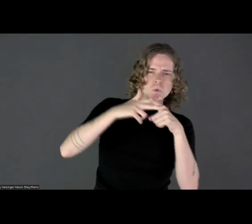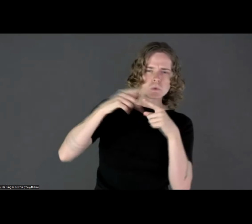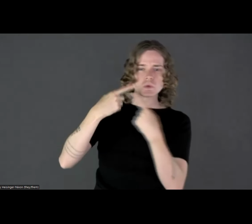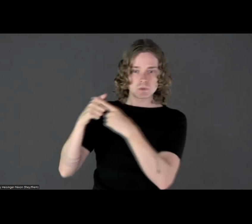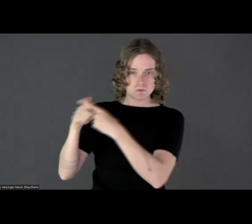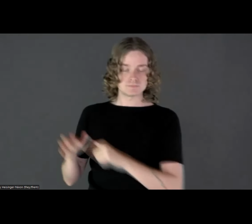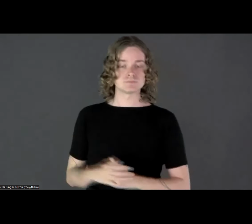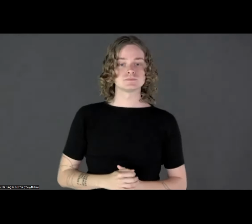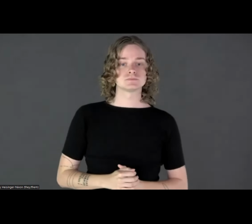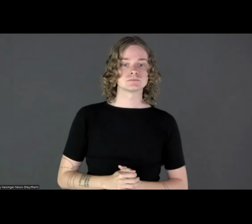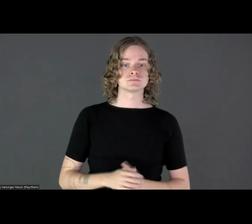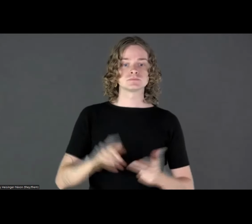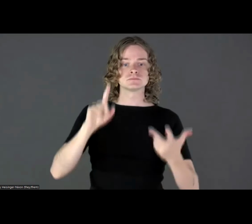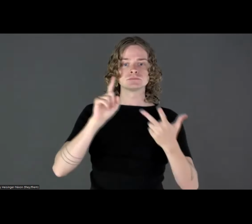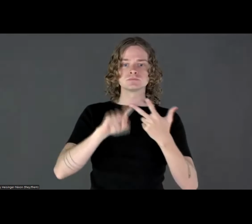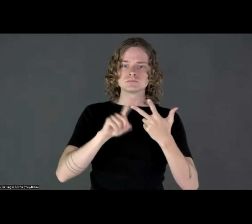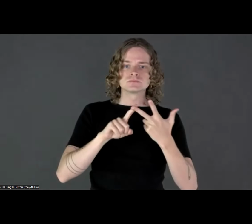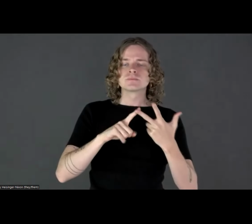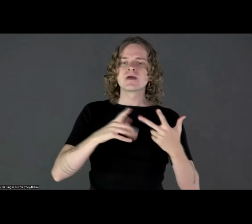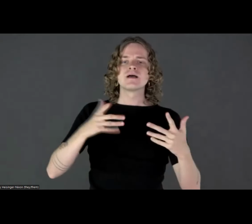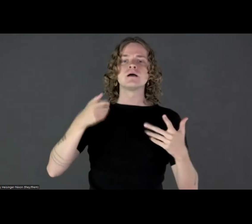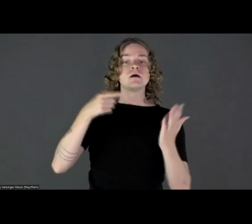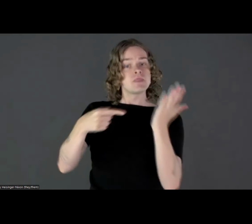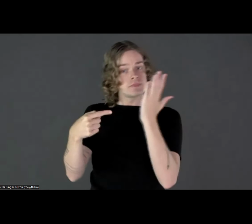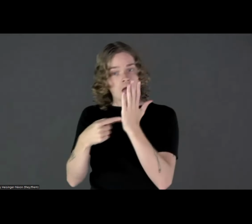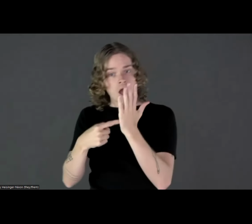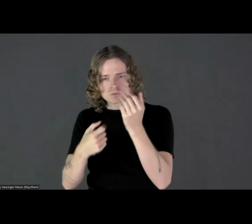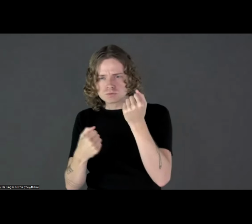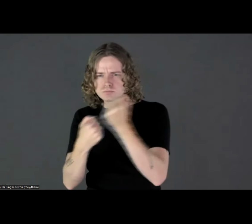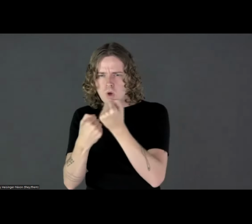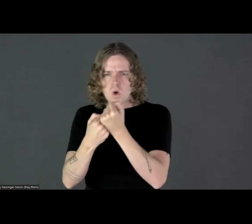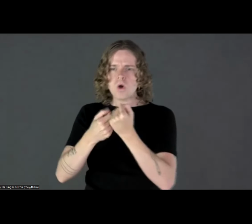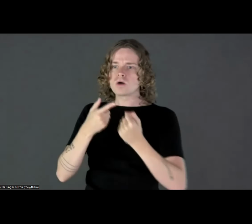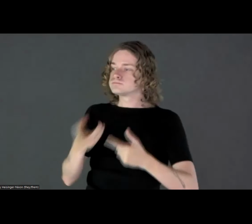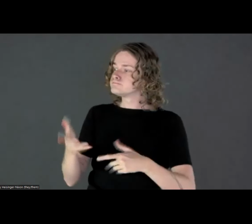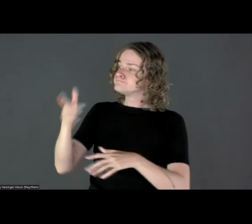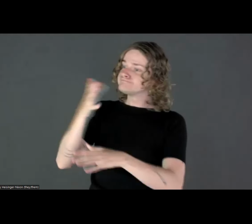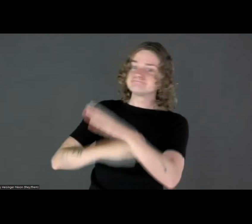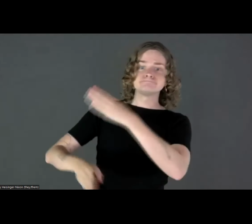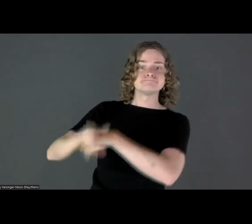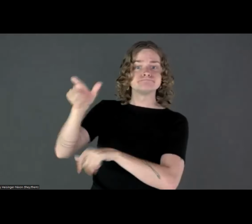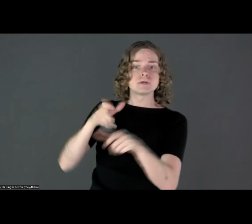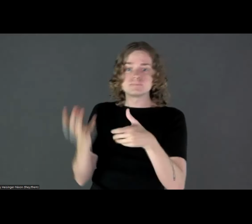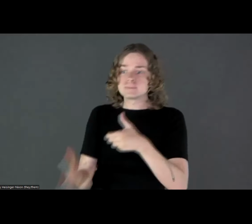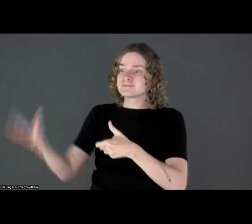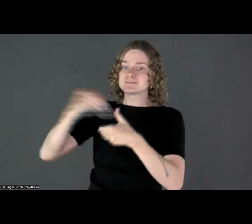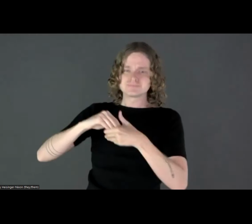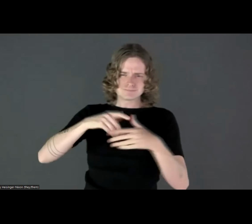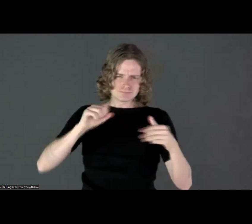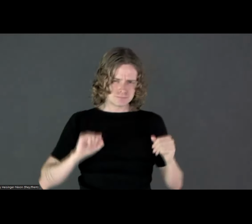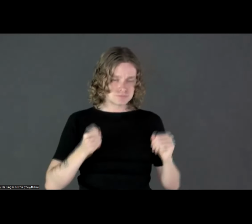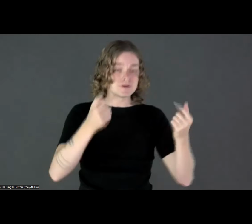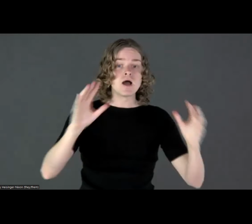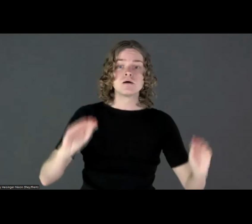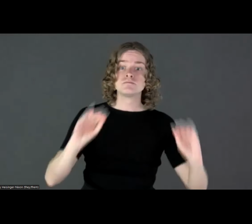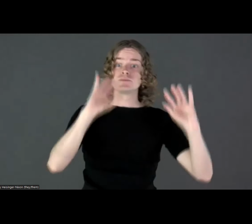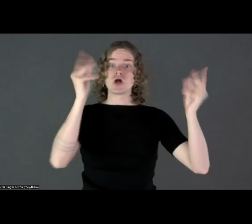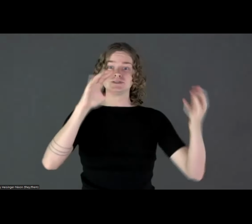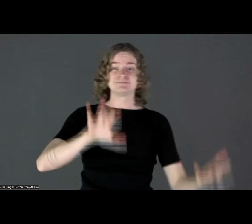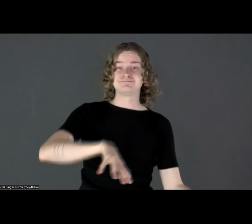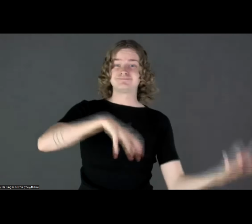the ability of technical support in emergencies. I will let our distinguished panelists introduce